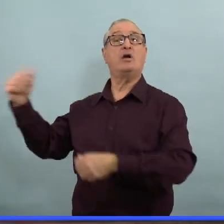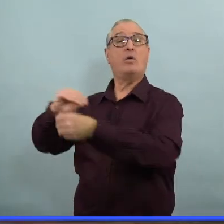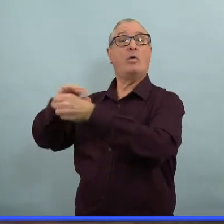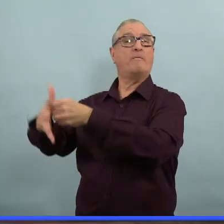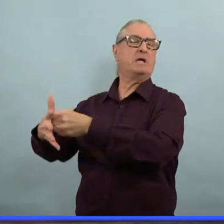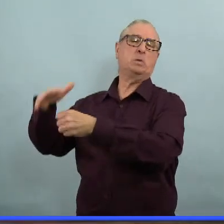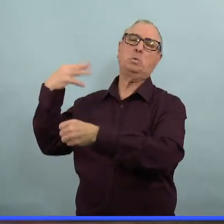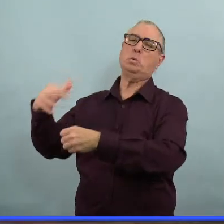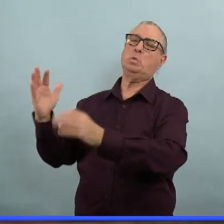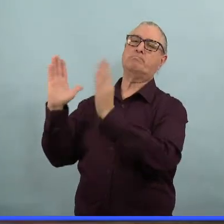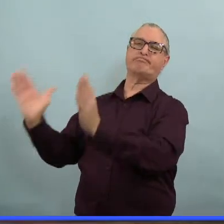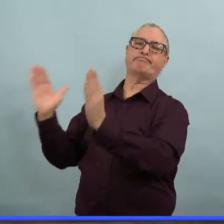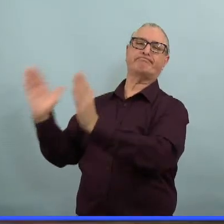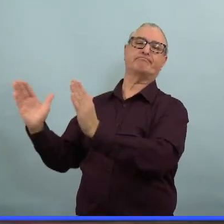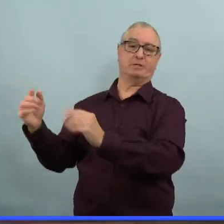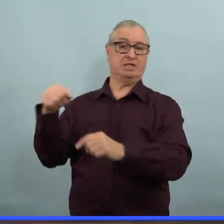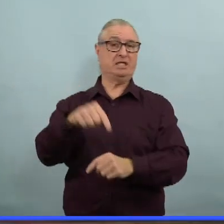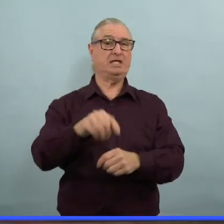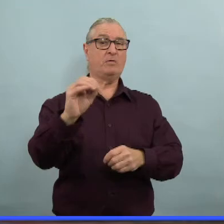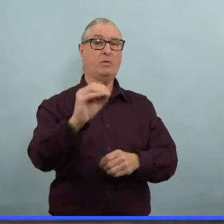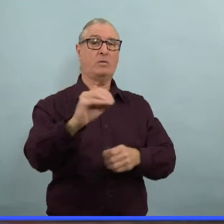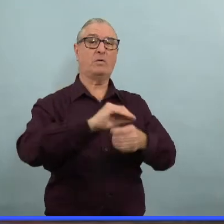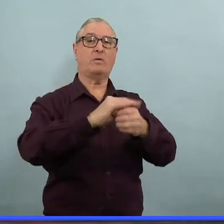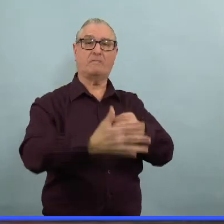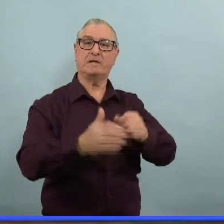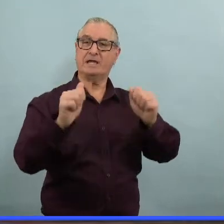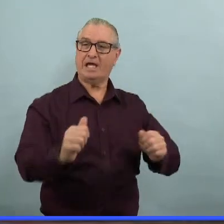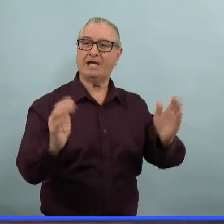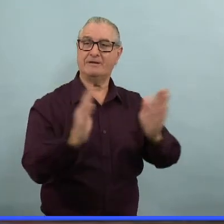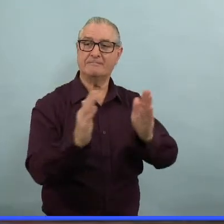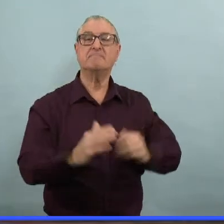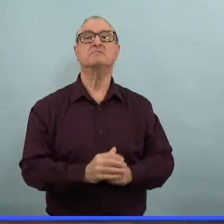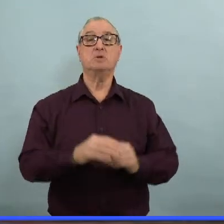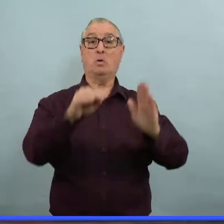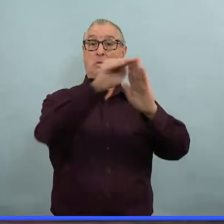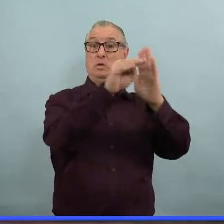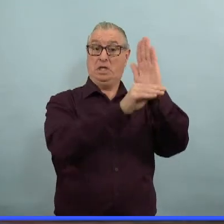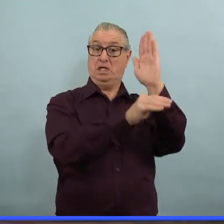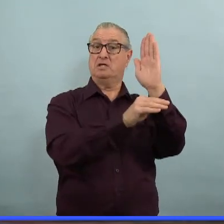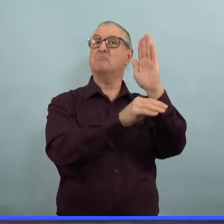but we continue to message to manitobans the importance of receiving those those vaccines as